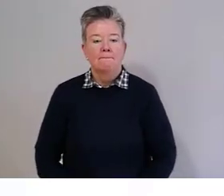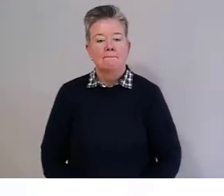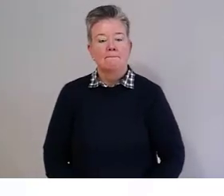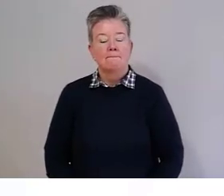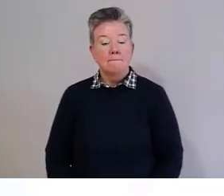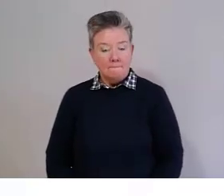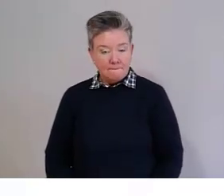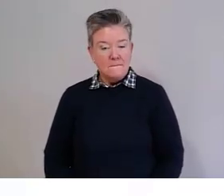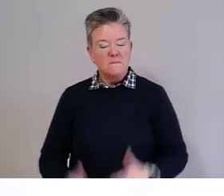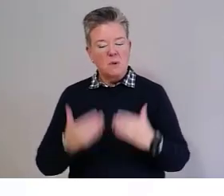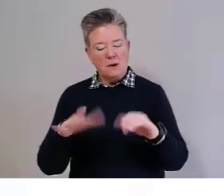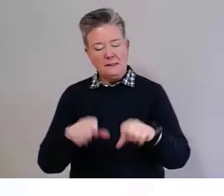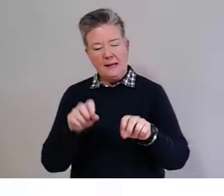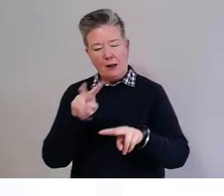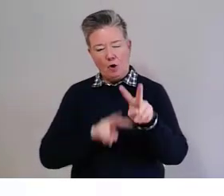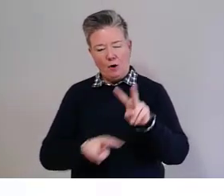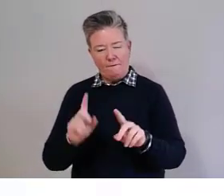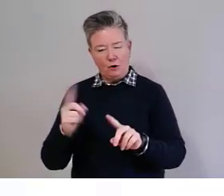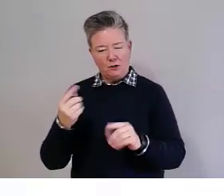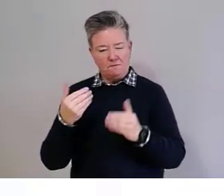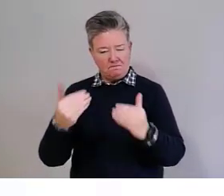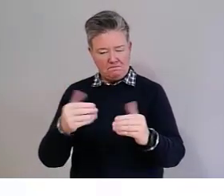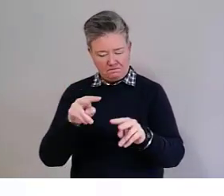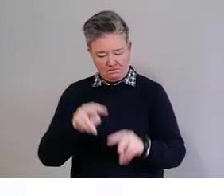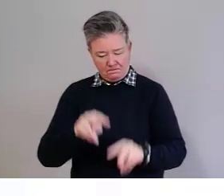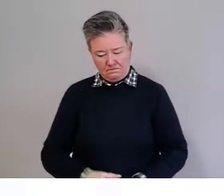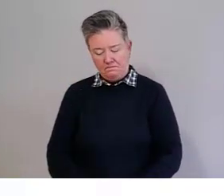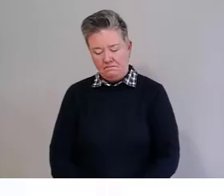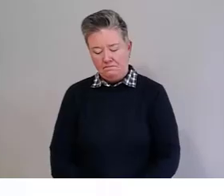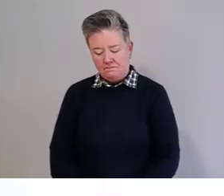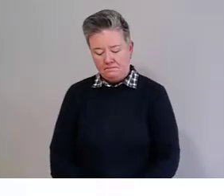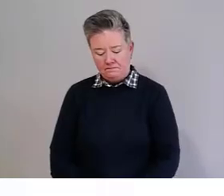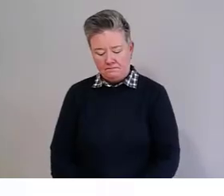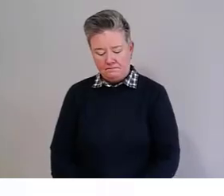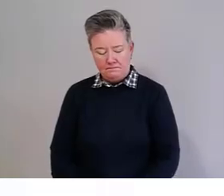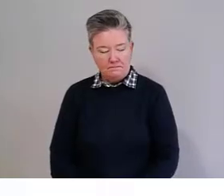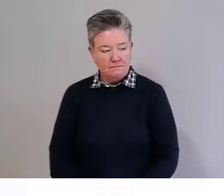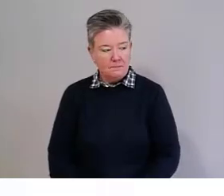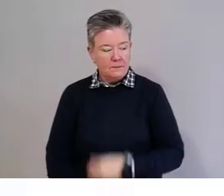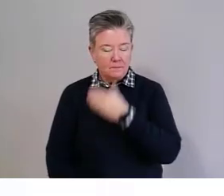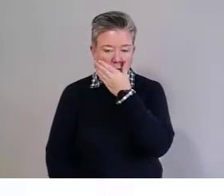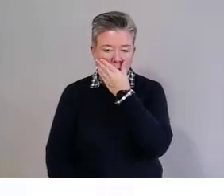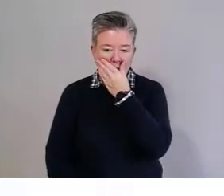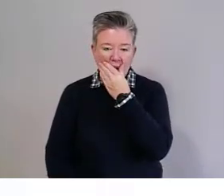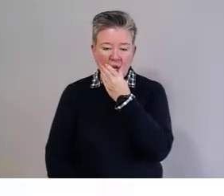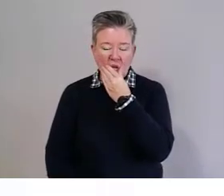Go ahead and take a look at the screen.